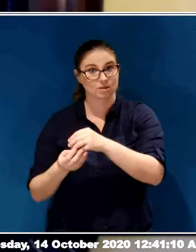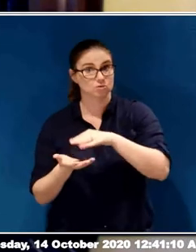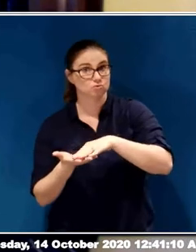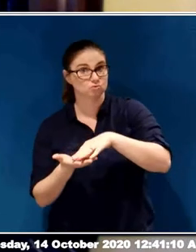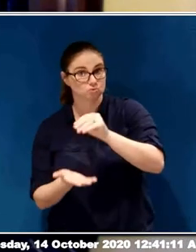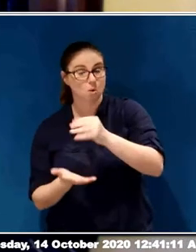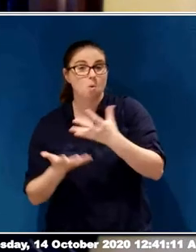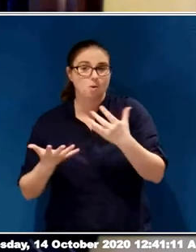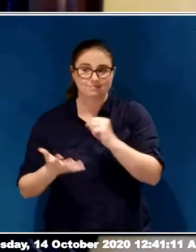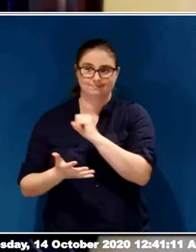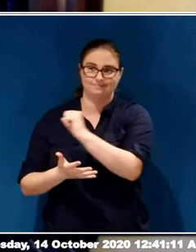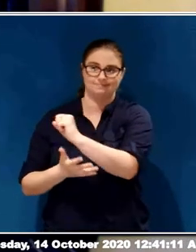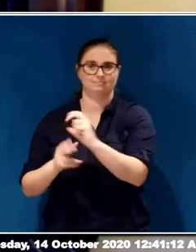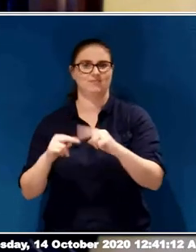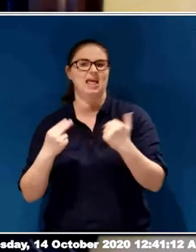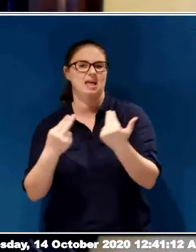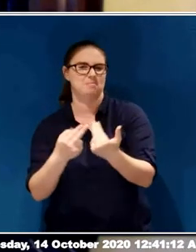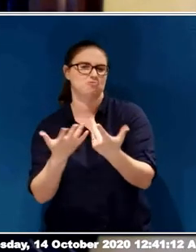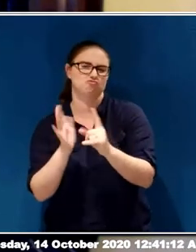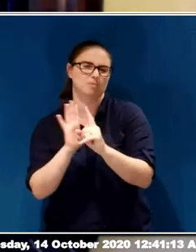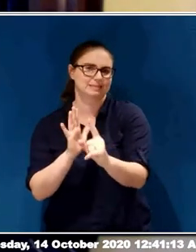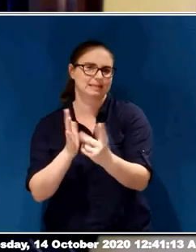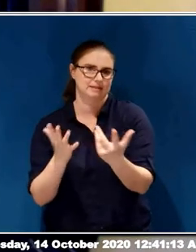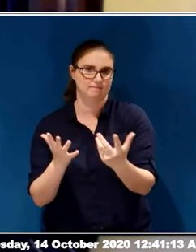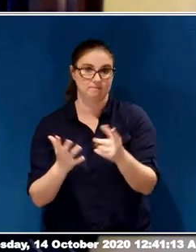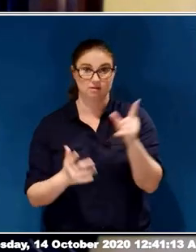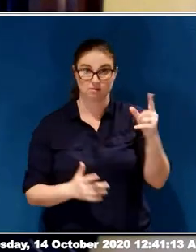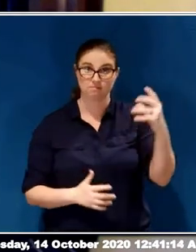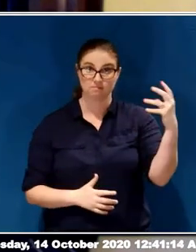planning which reasonable adjustments will be provided.